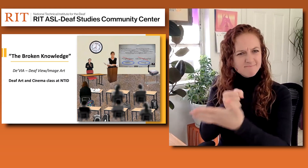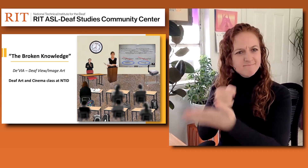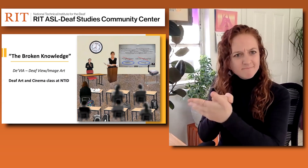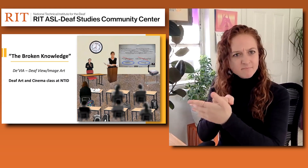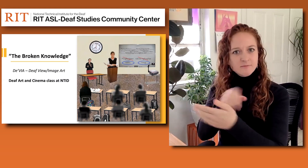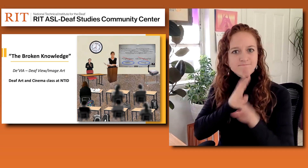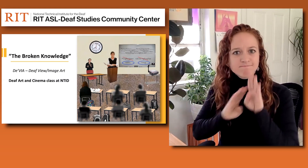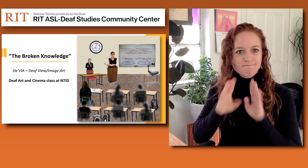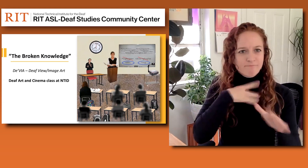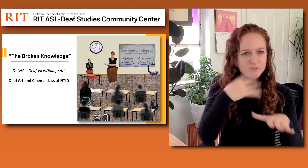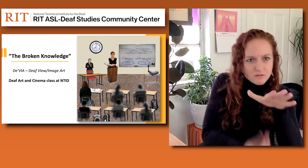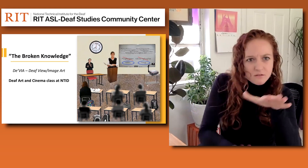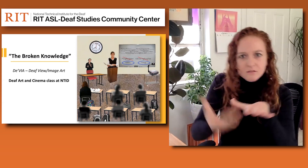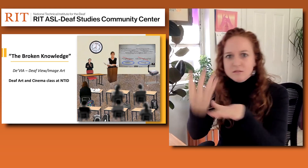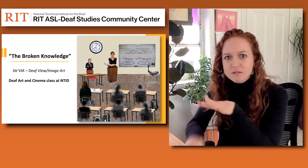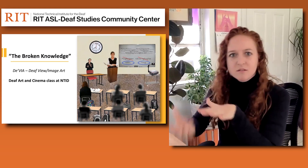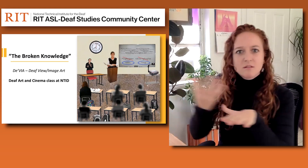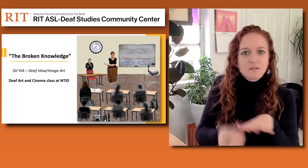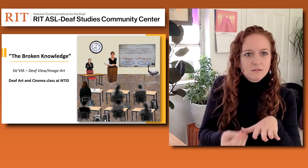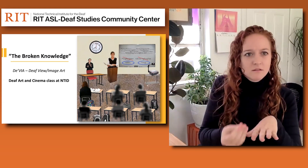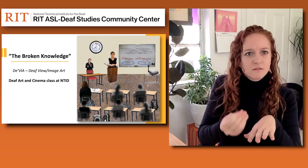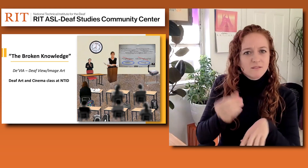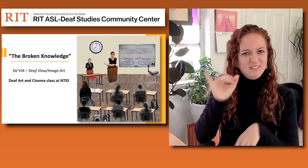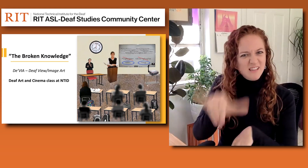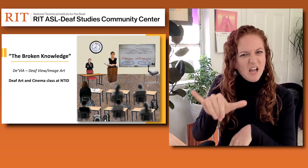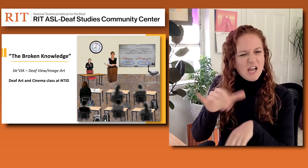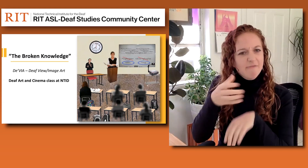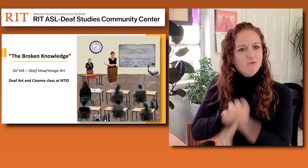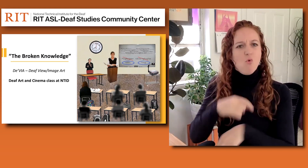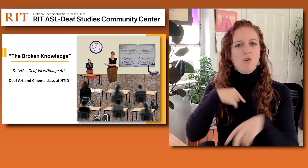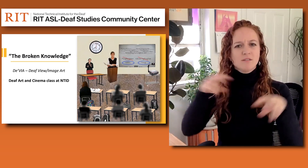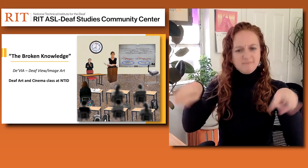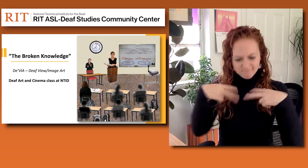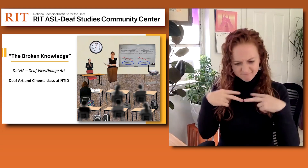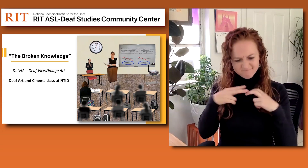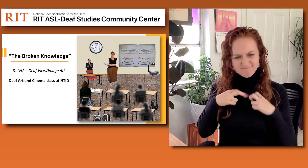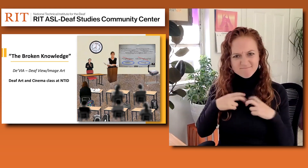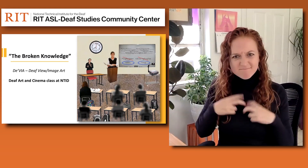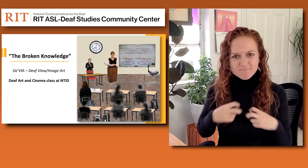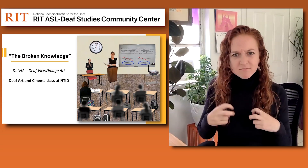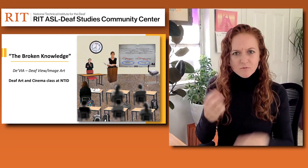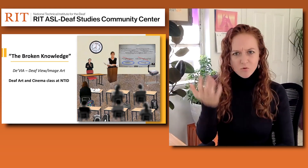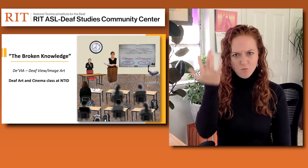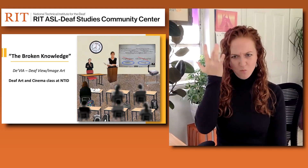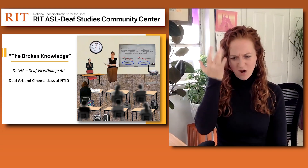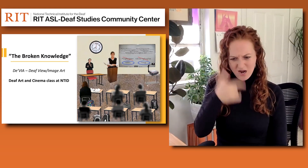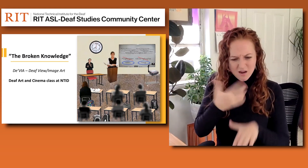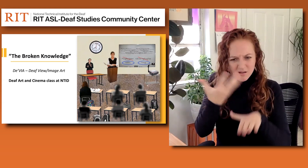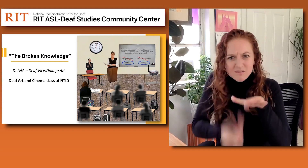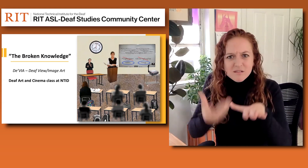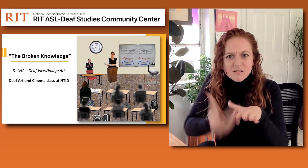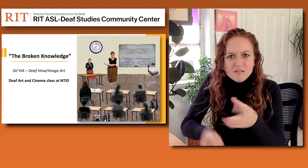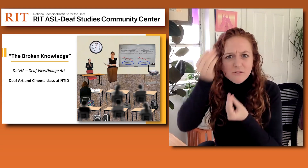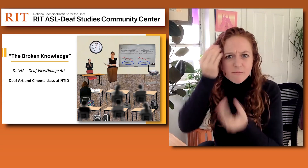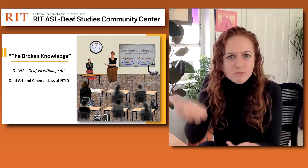that I felt like I was hitting the wall, that I was...there were gaps in my education, and that forced me to really look within